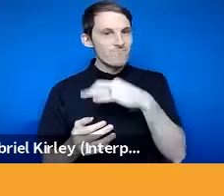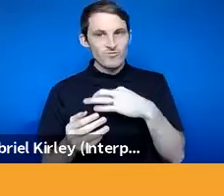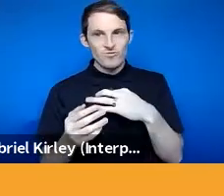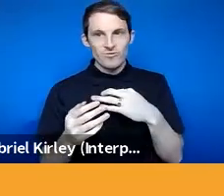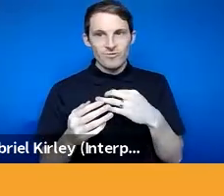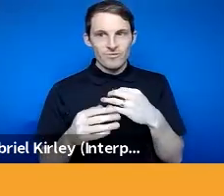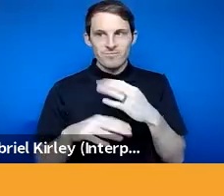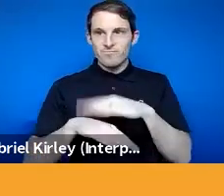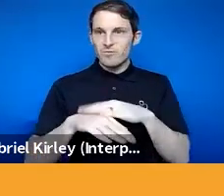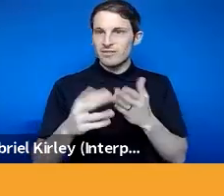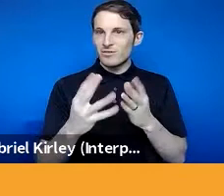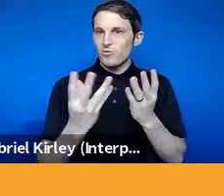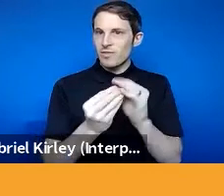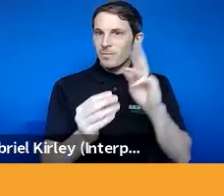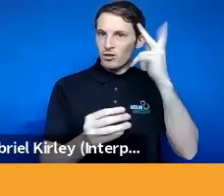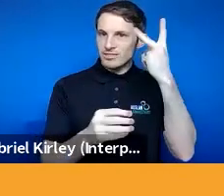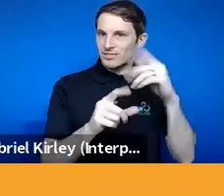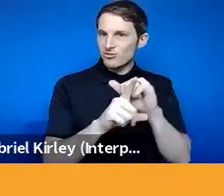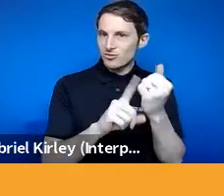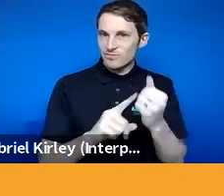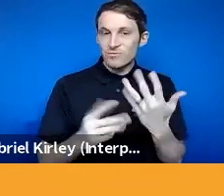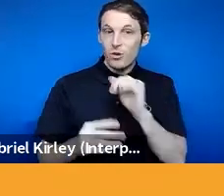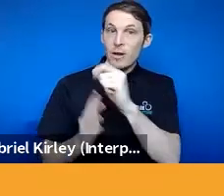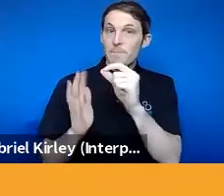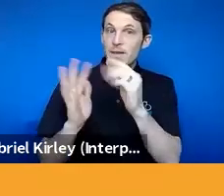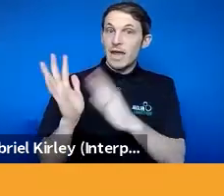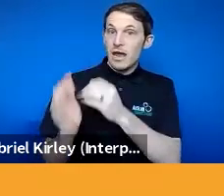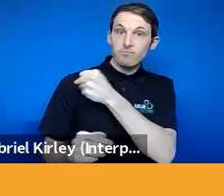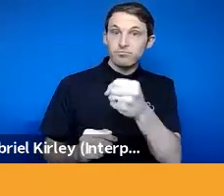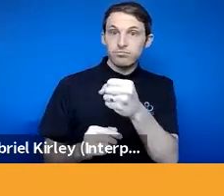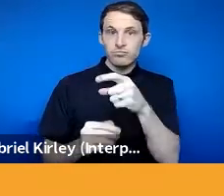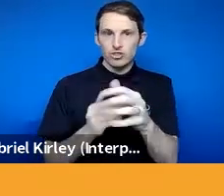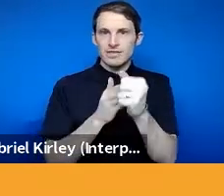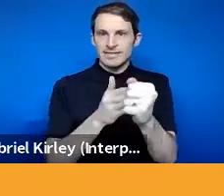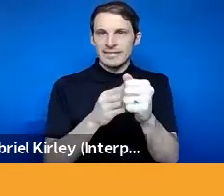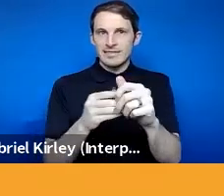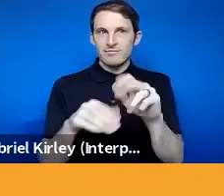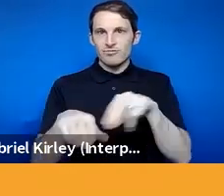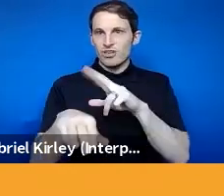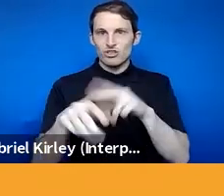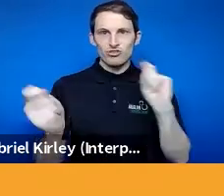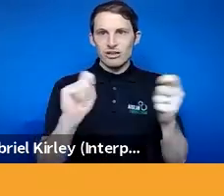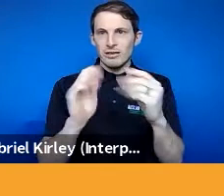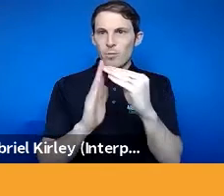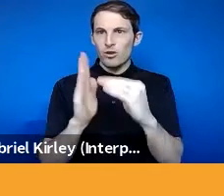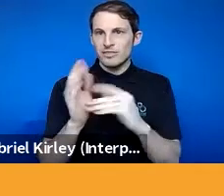During her time as PM Julia Gillard led nation-changing policy reform of Australia's education system